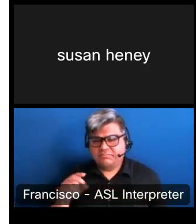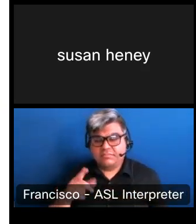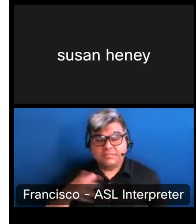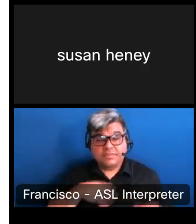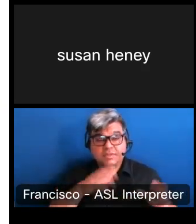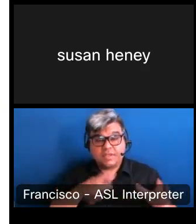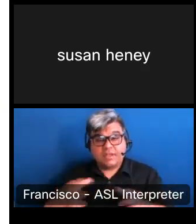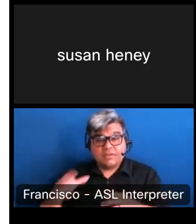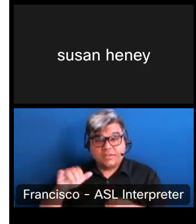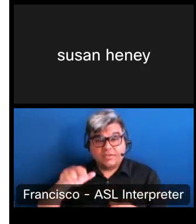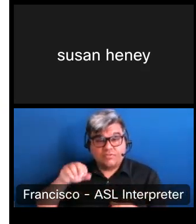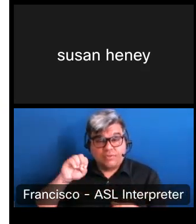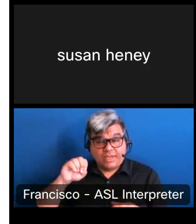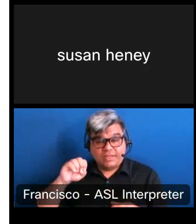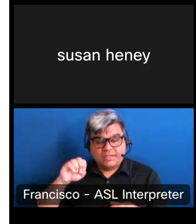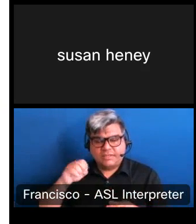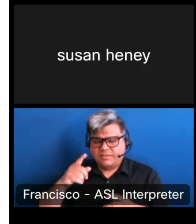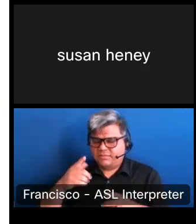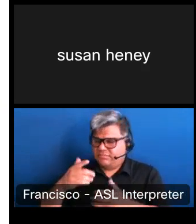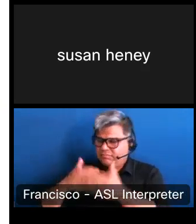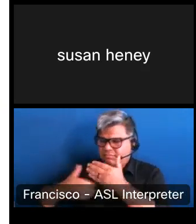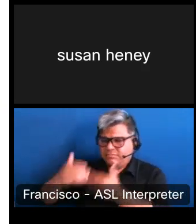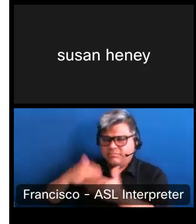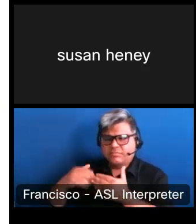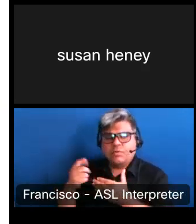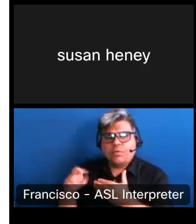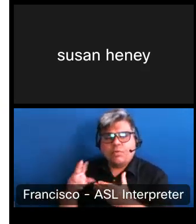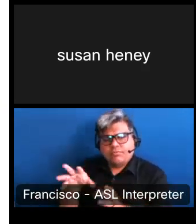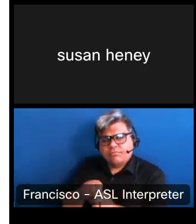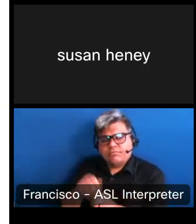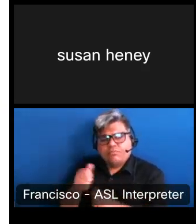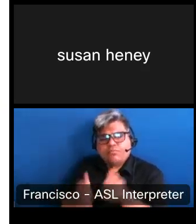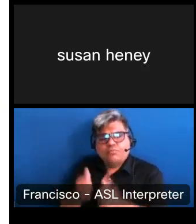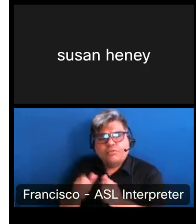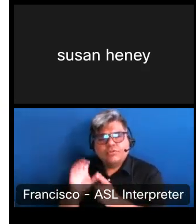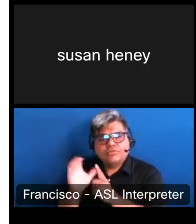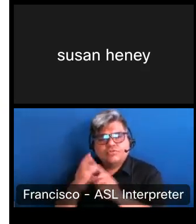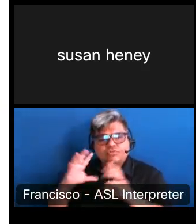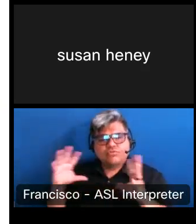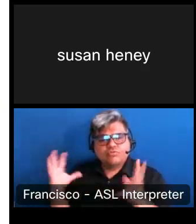origin, or sociocultural groups. OMB requires that race data be collected for a minimum of